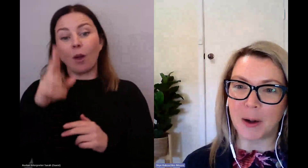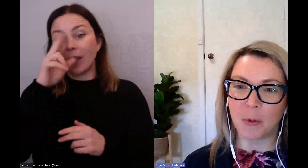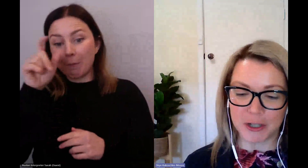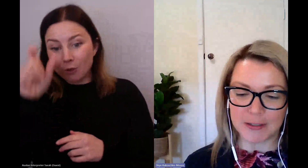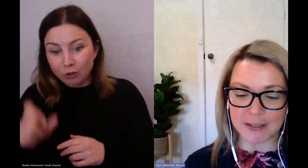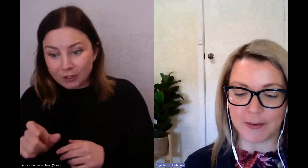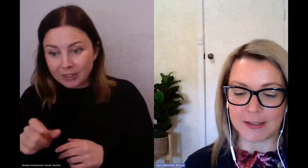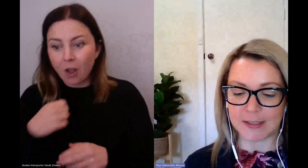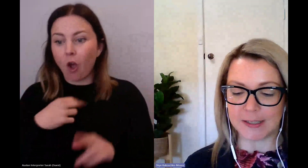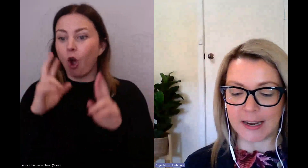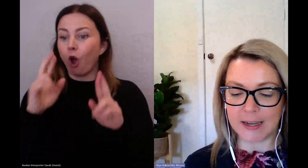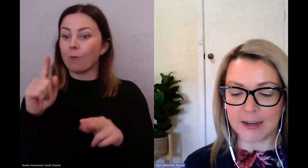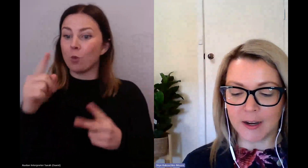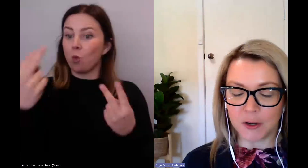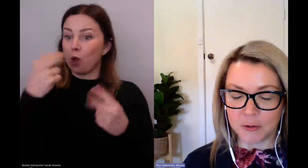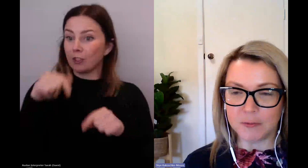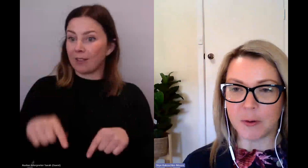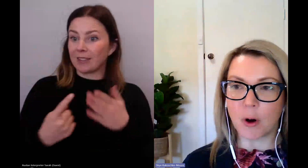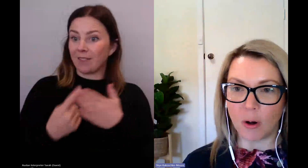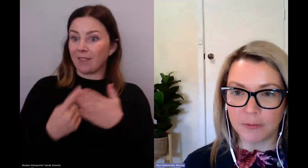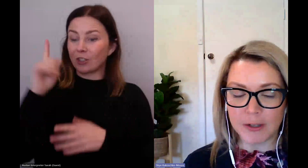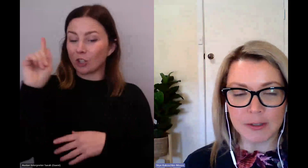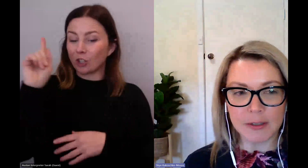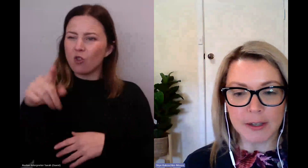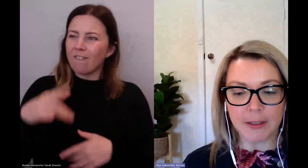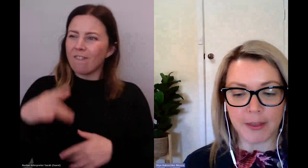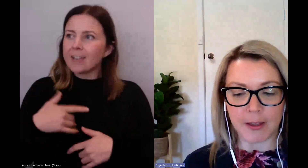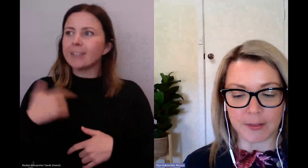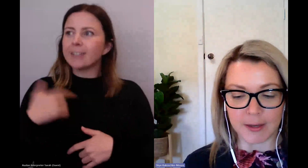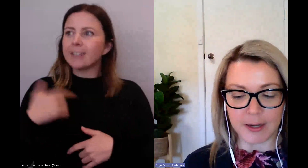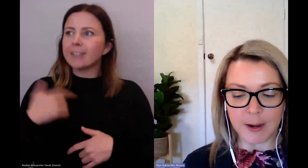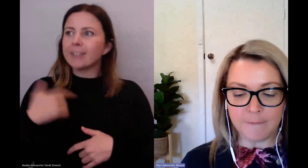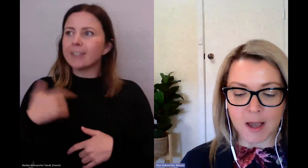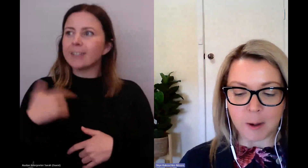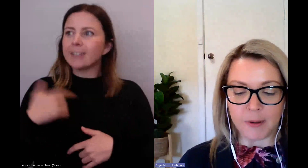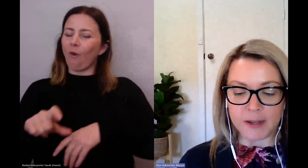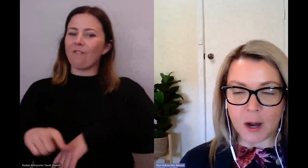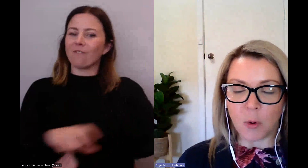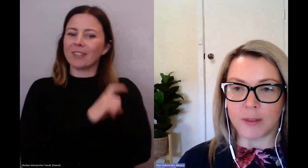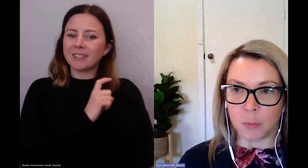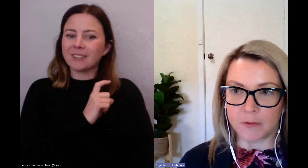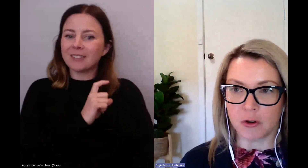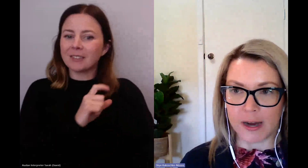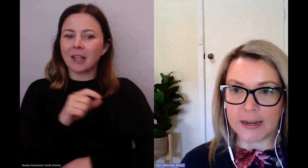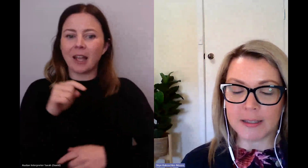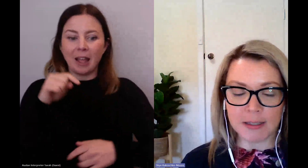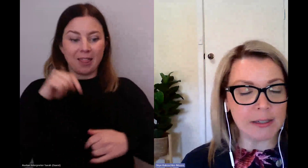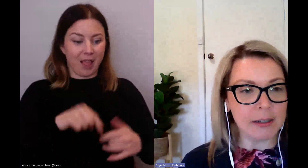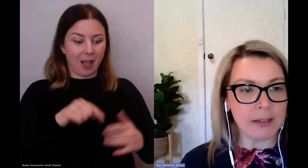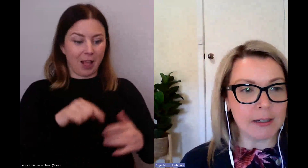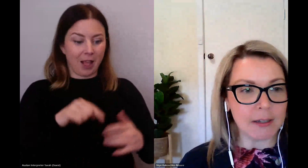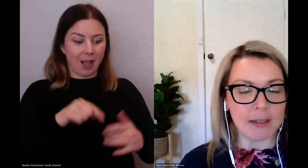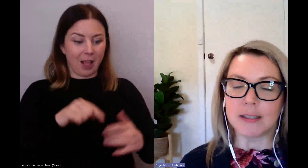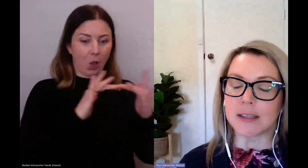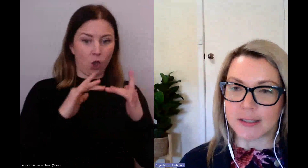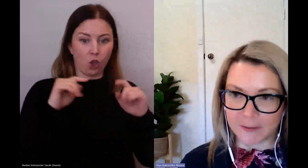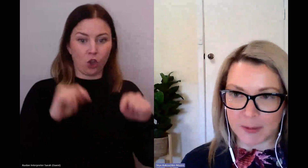by watching this event today you feel confident that the network that we've created is a safe